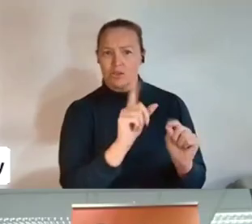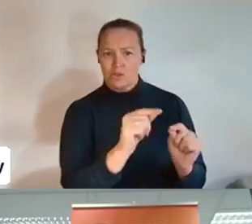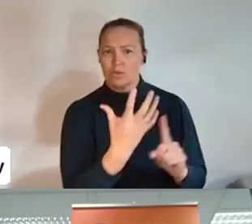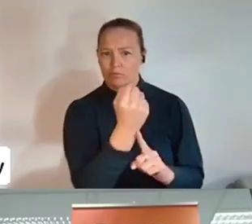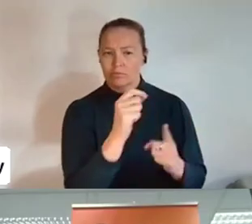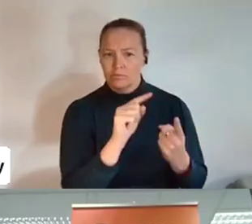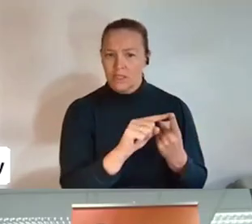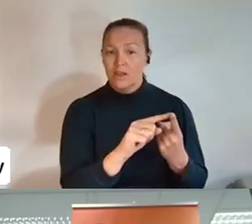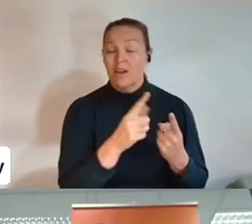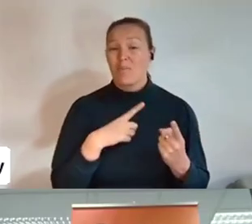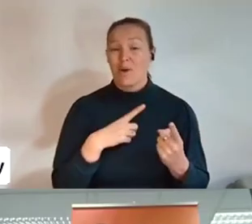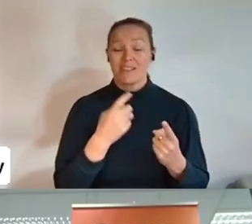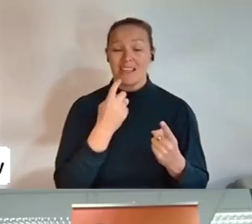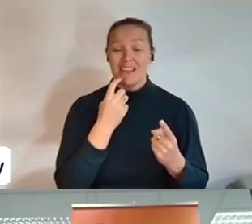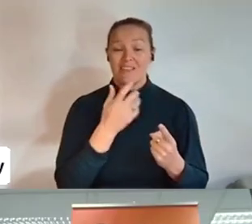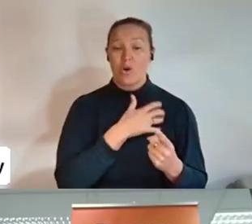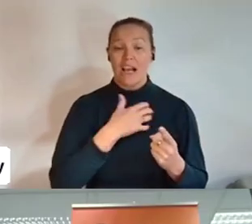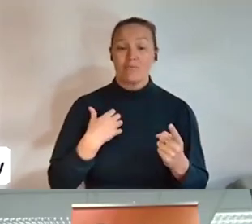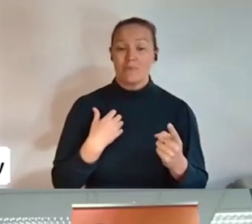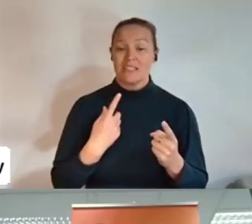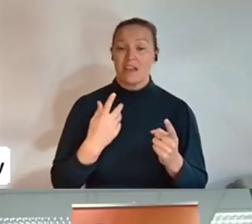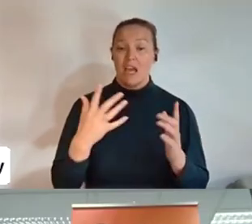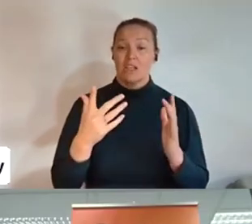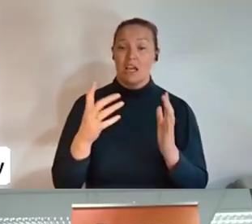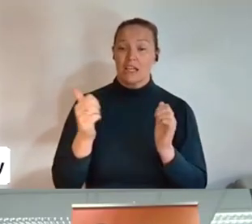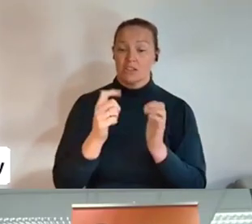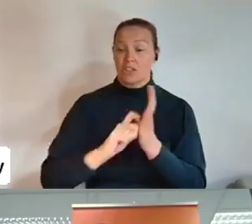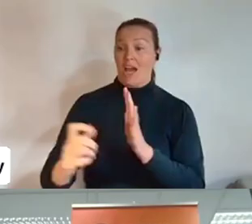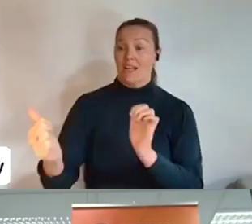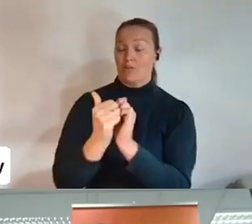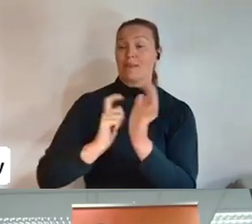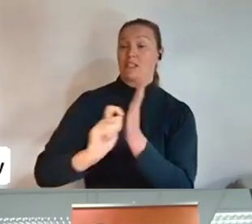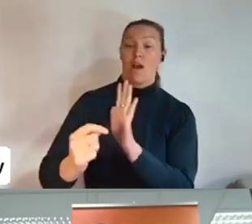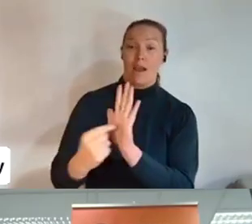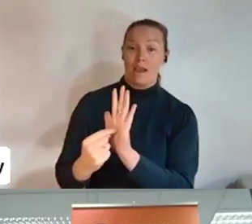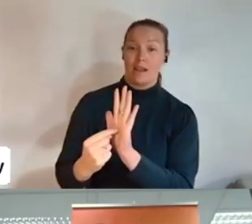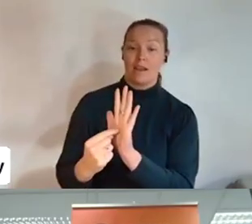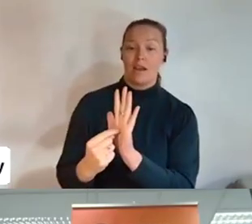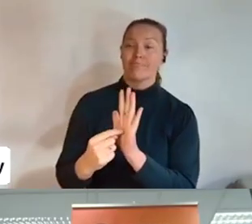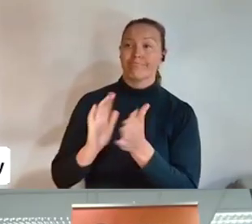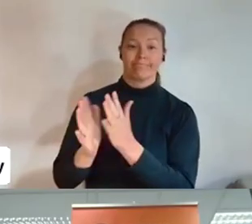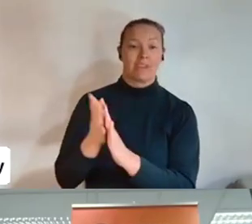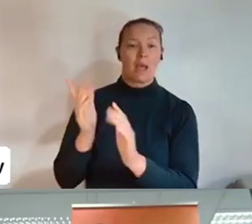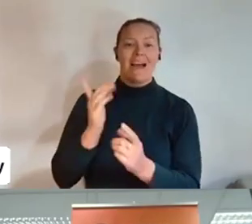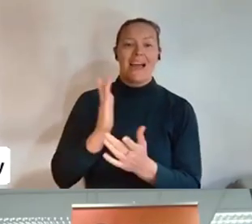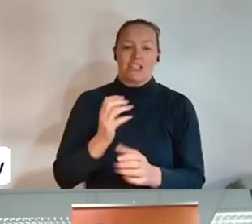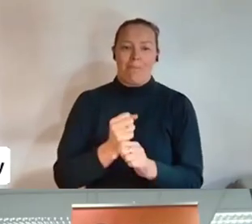governments to sign these agreements, but making them real in everyday life is much harder. So